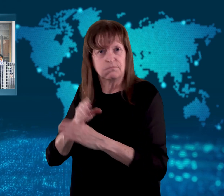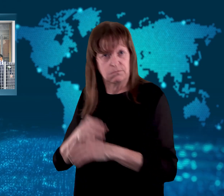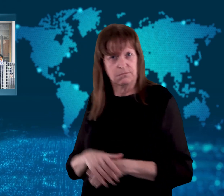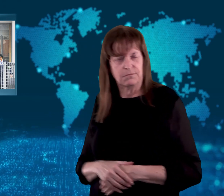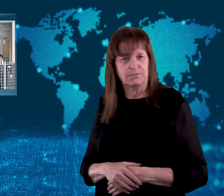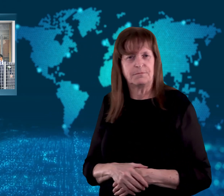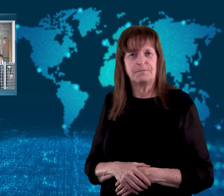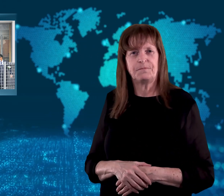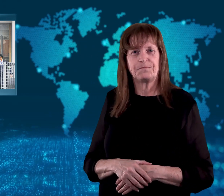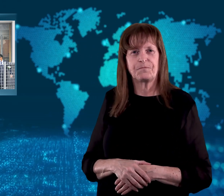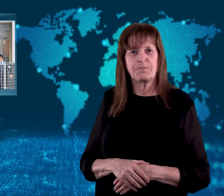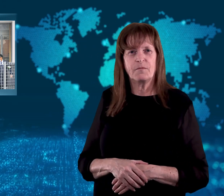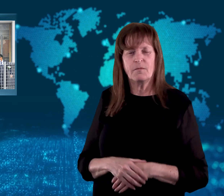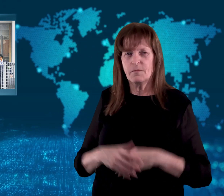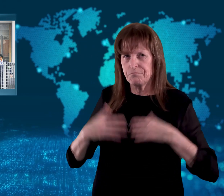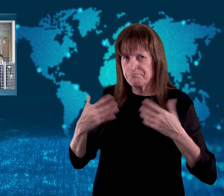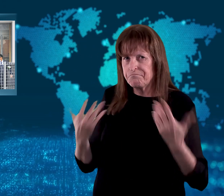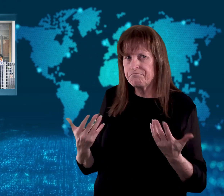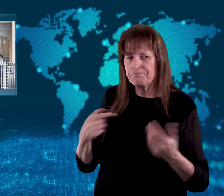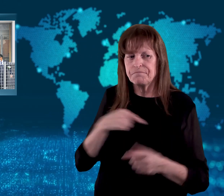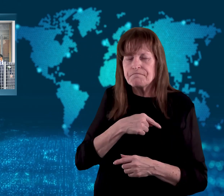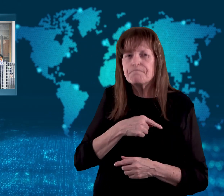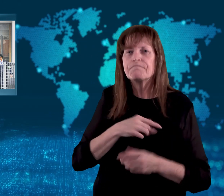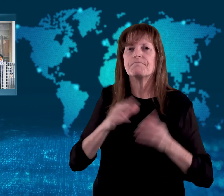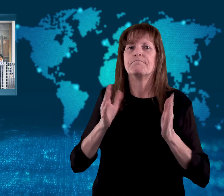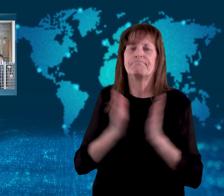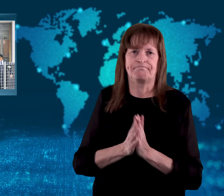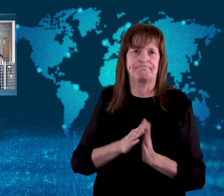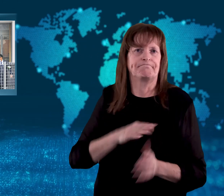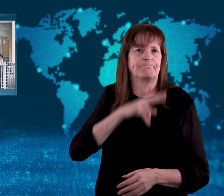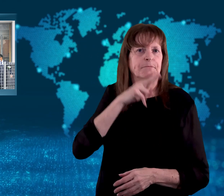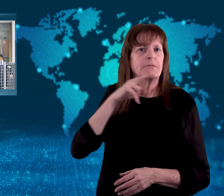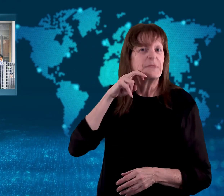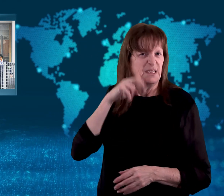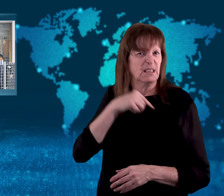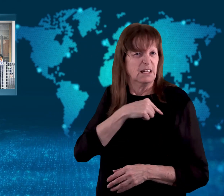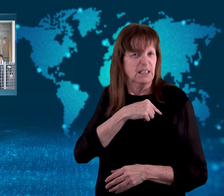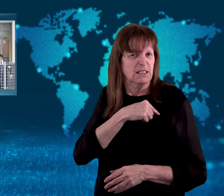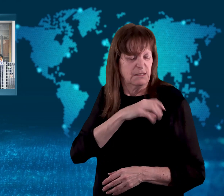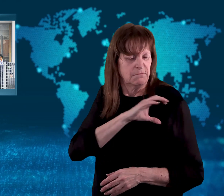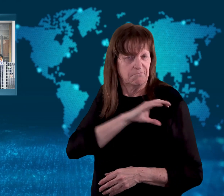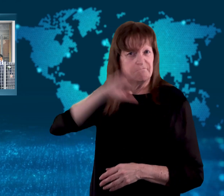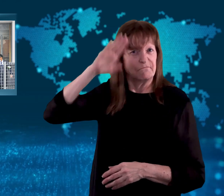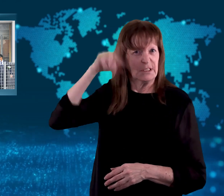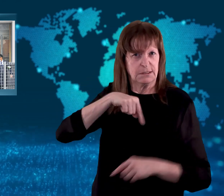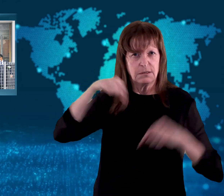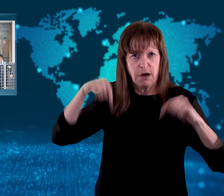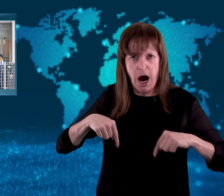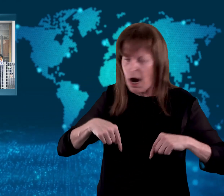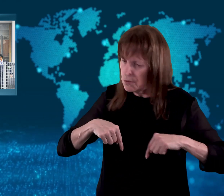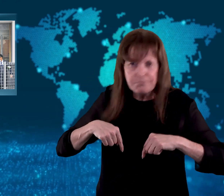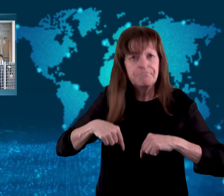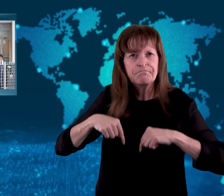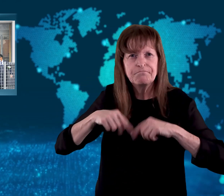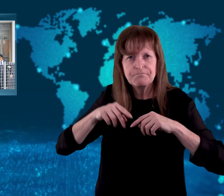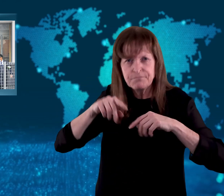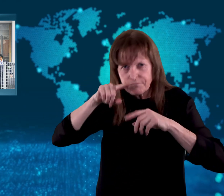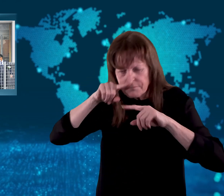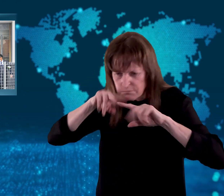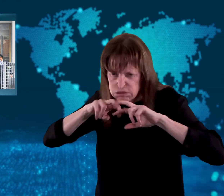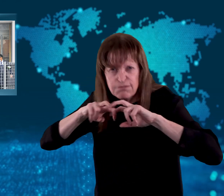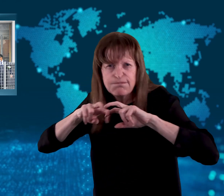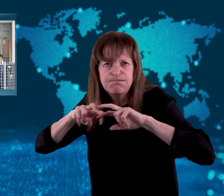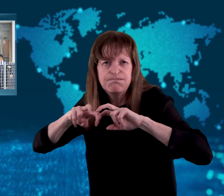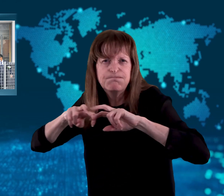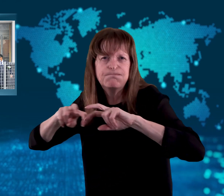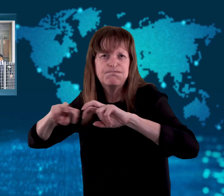This prompted a search by police so that evidence could not be destroyed.